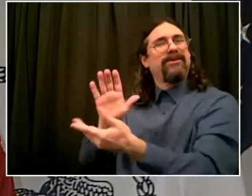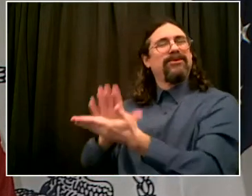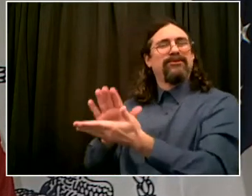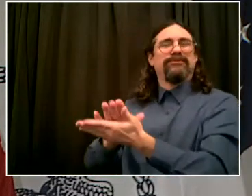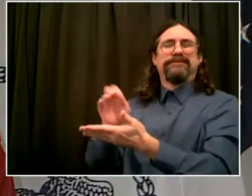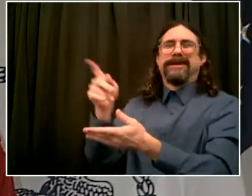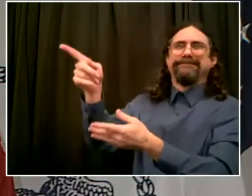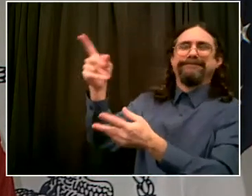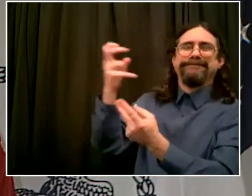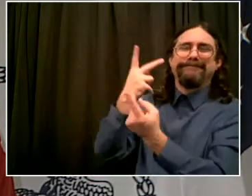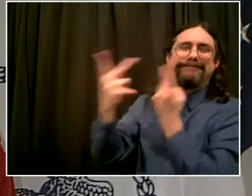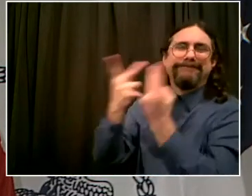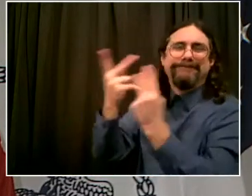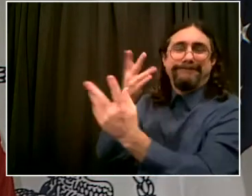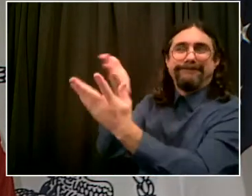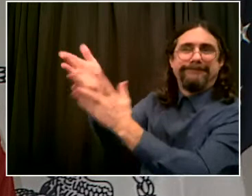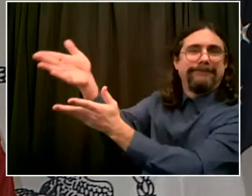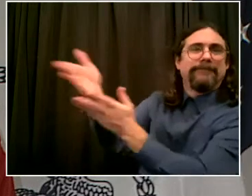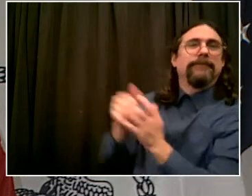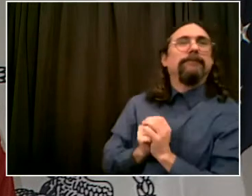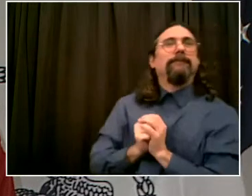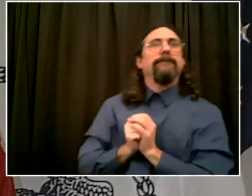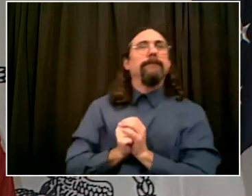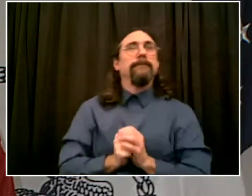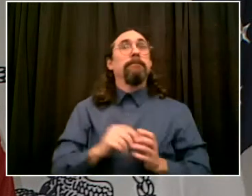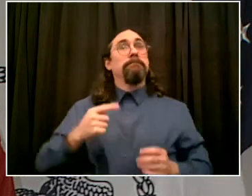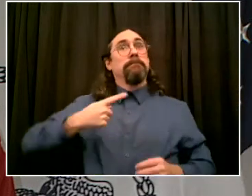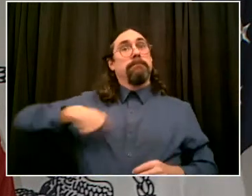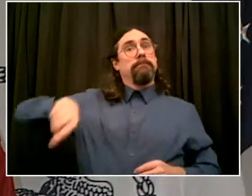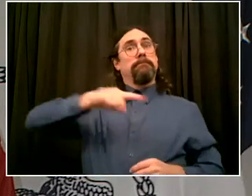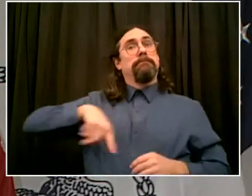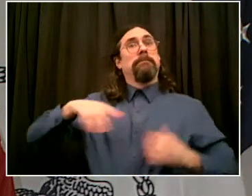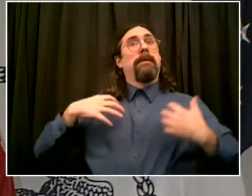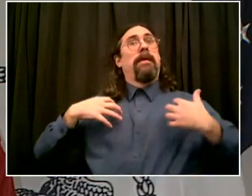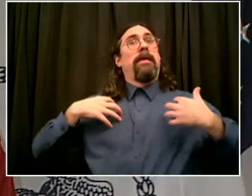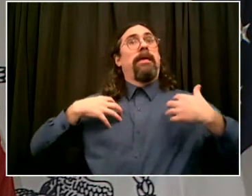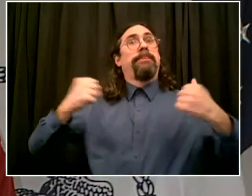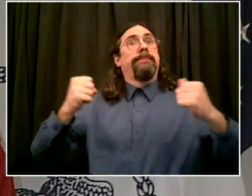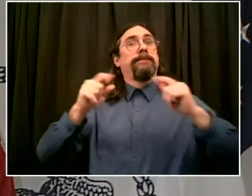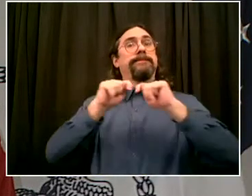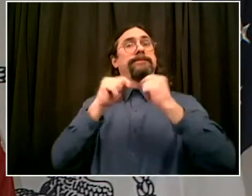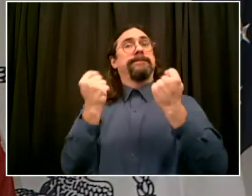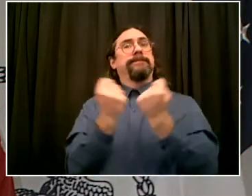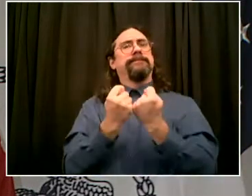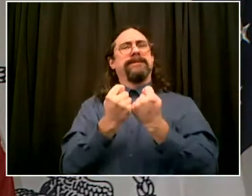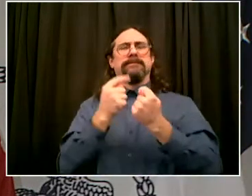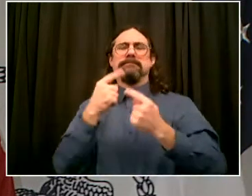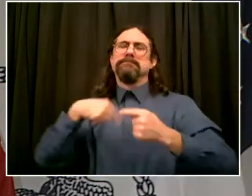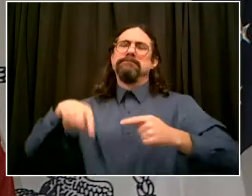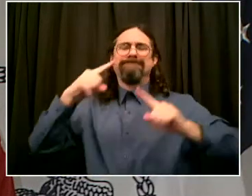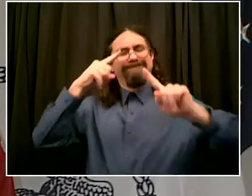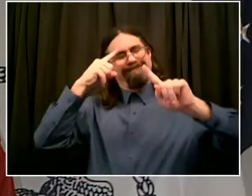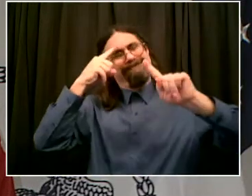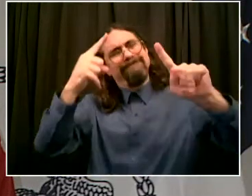ACHIEVEMENT WE'VE SEEN IN UOR R SCHOOSOL, EVERYONE THAT WORKS IN OUR SCHOOL SYSTEM WORKING WITH OUR HELP TEAM TO ENSURE THAT THEY ARE THE SELF